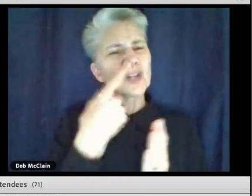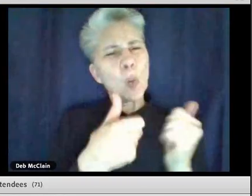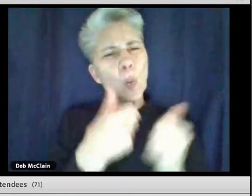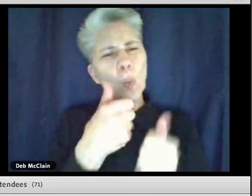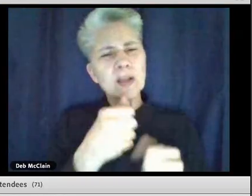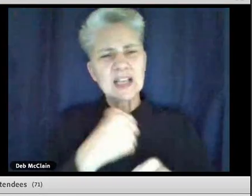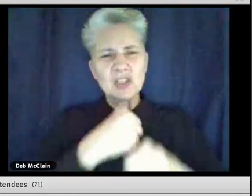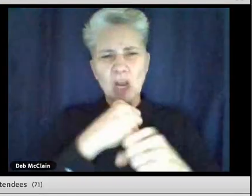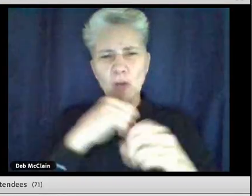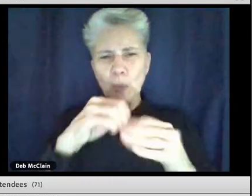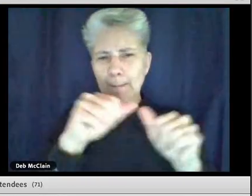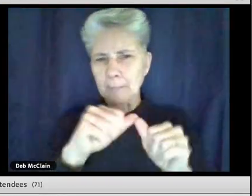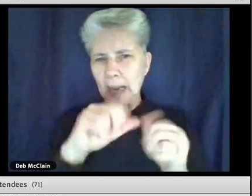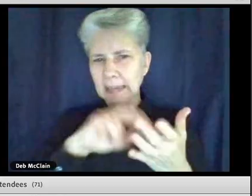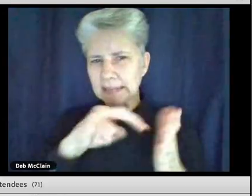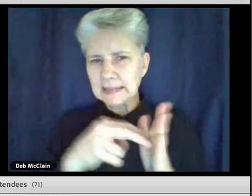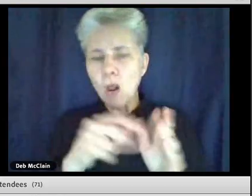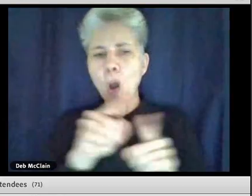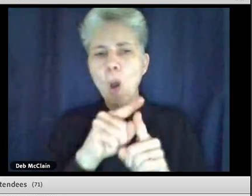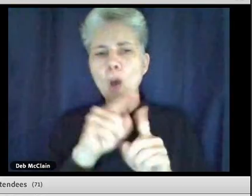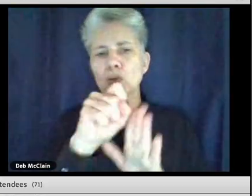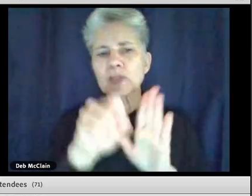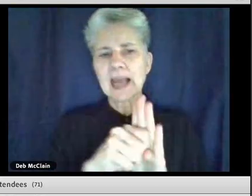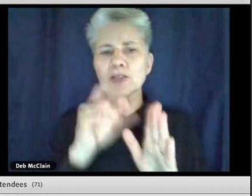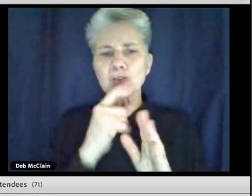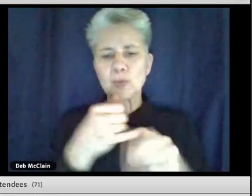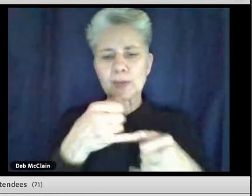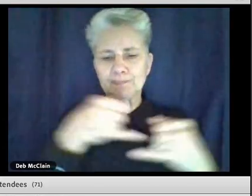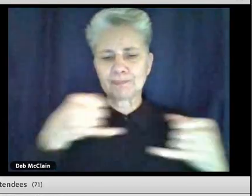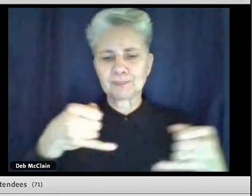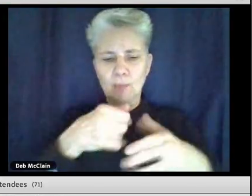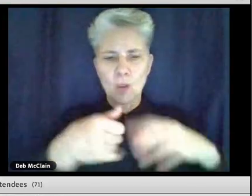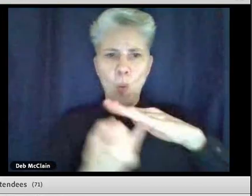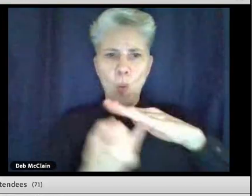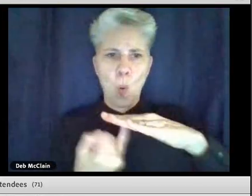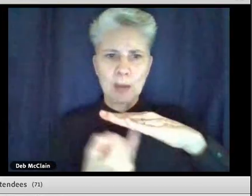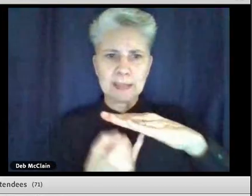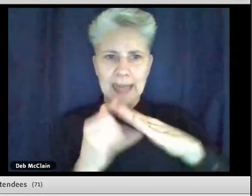and also states that are doing quarantine, so I thought that was useful information. Okay.